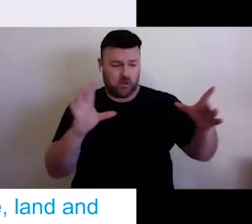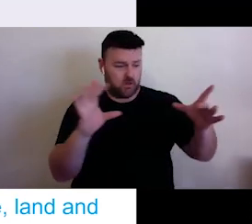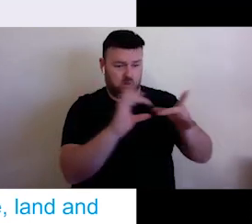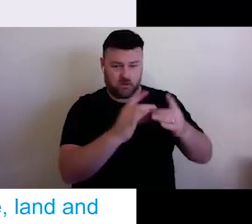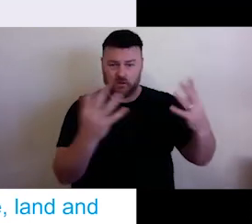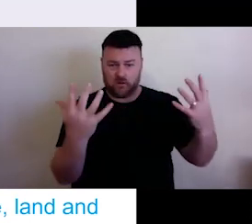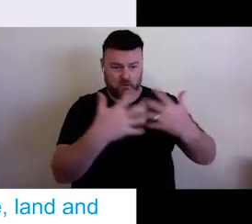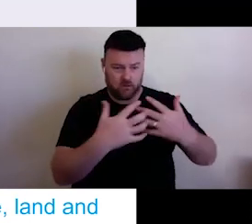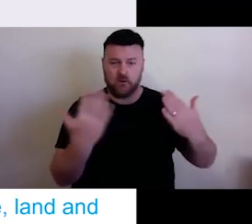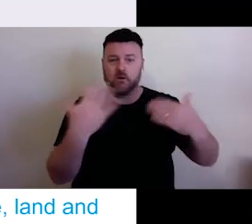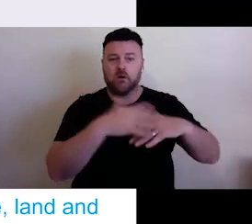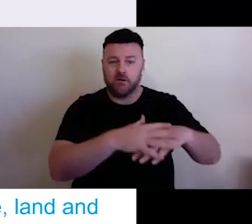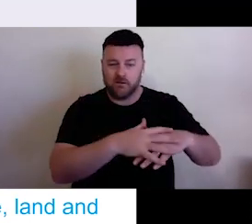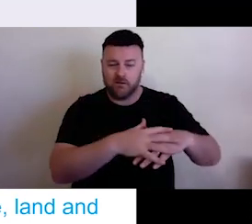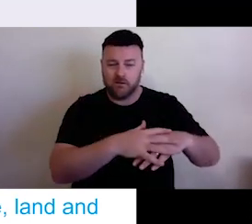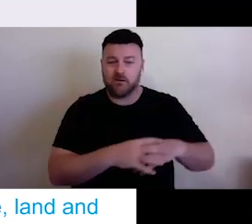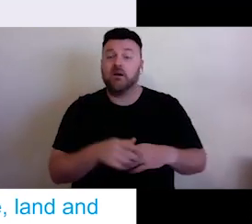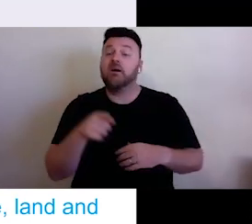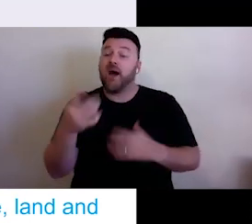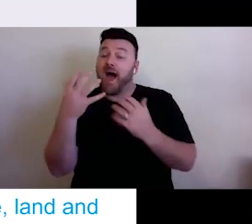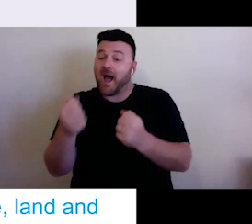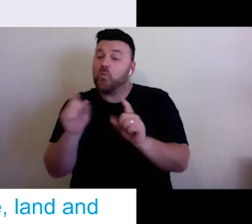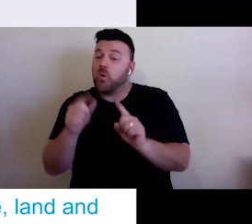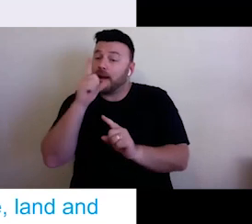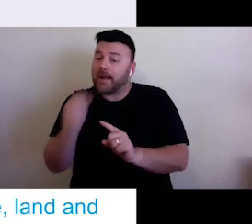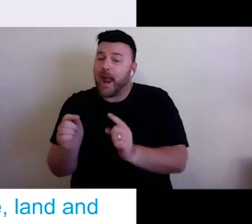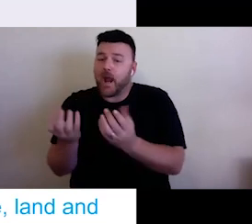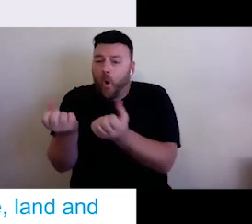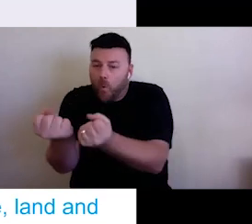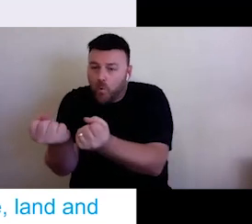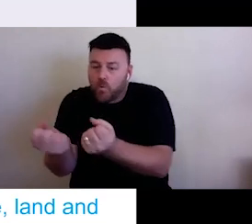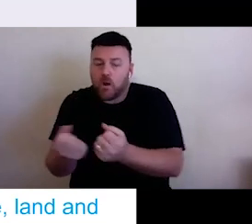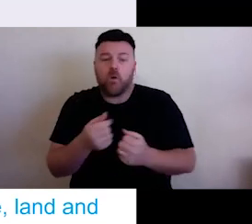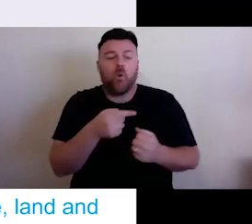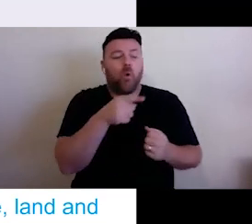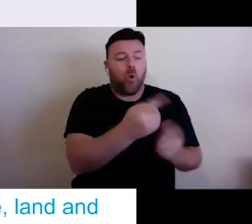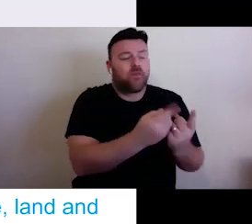we can touch and things we can't touch - all connected. It includes